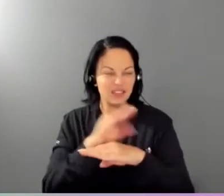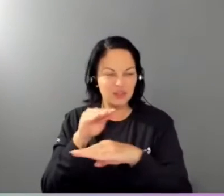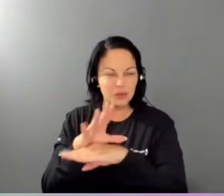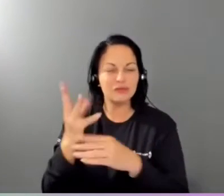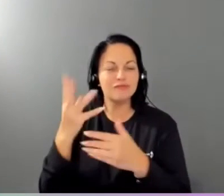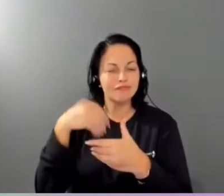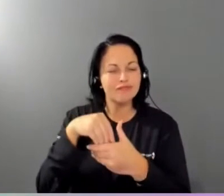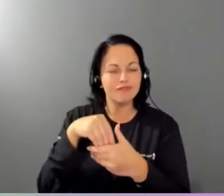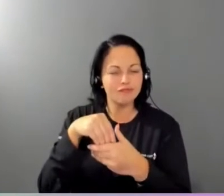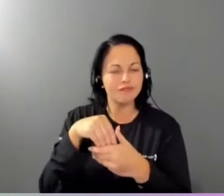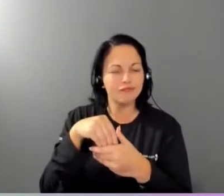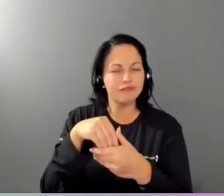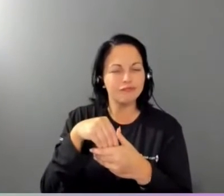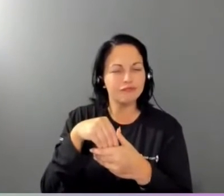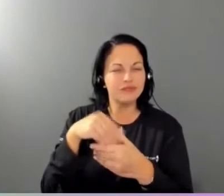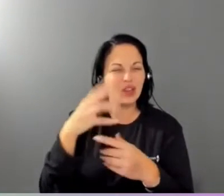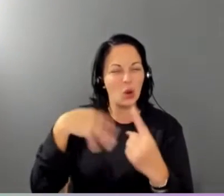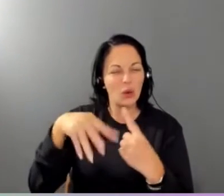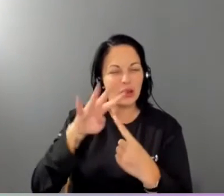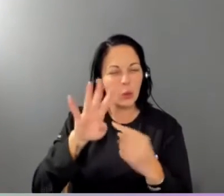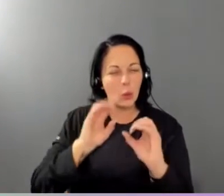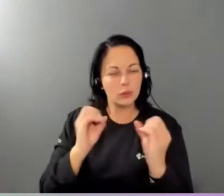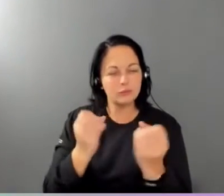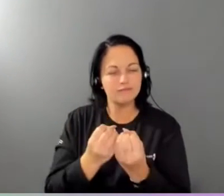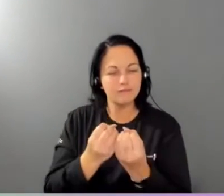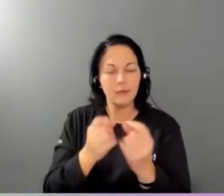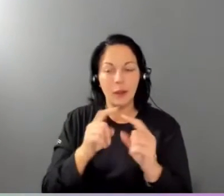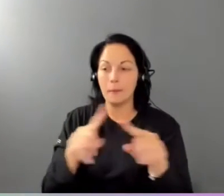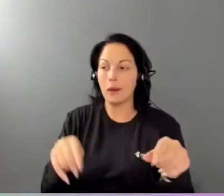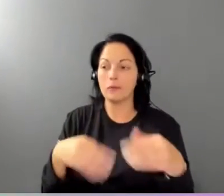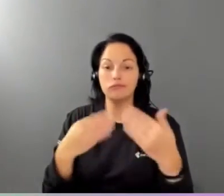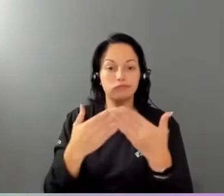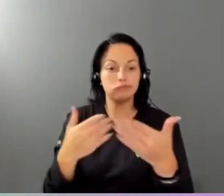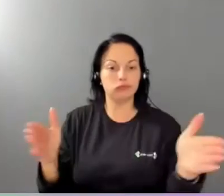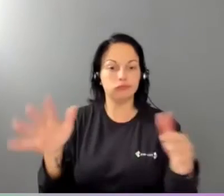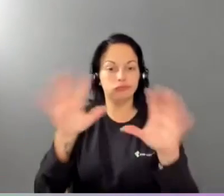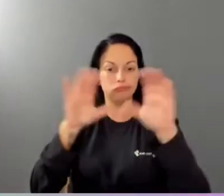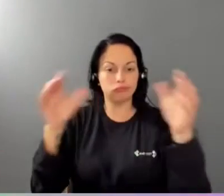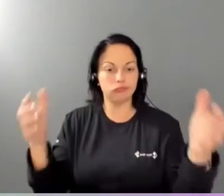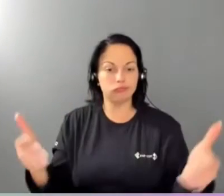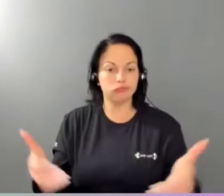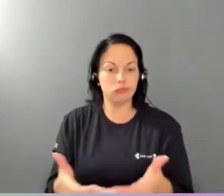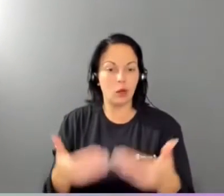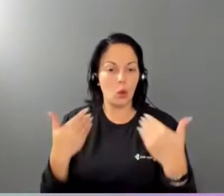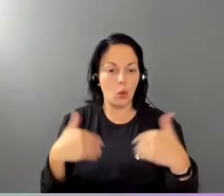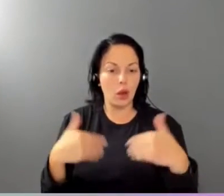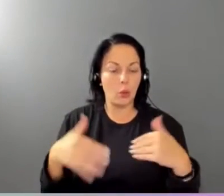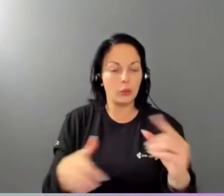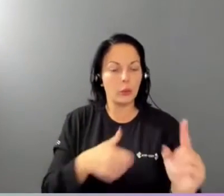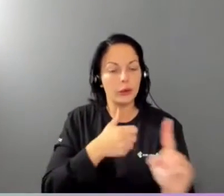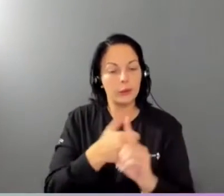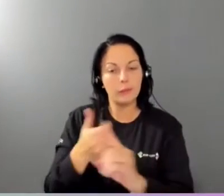initiatives. And again, this is a very matured level. This is a company that embraces accessibility, this is an organization that is truly not